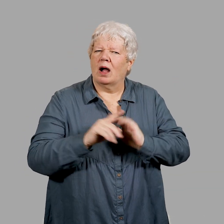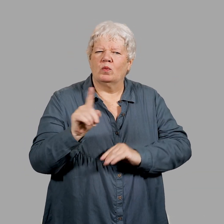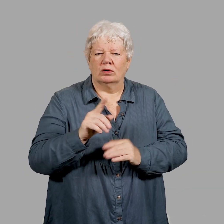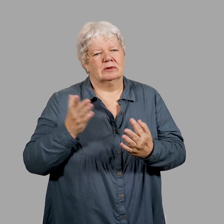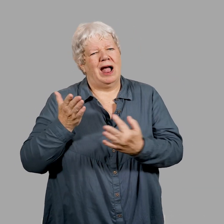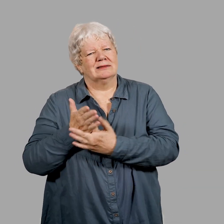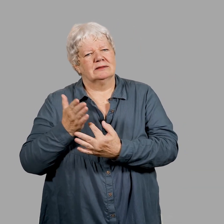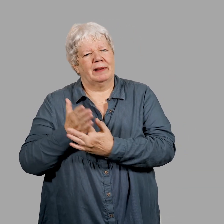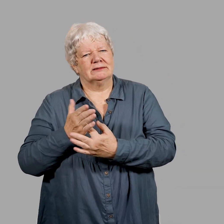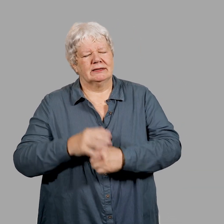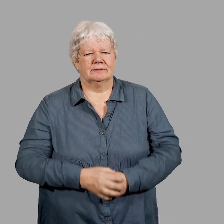Accessibility